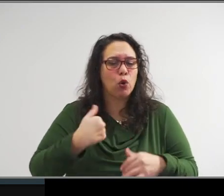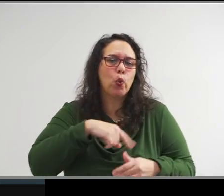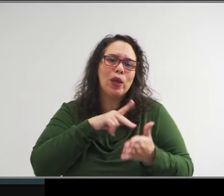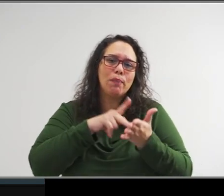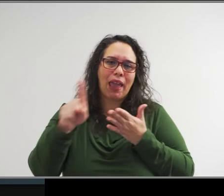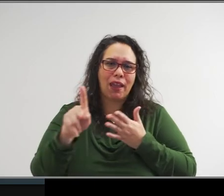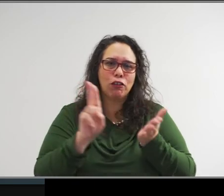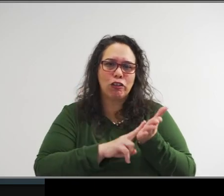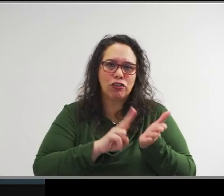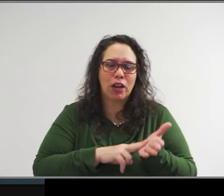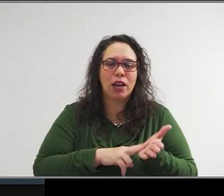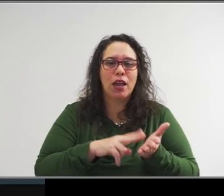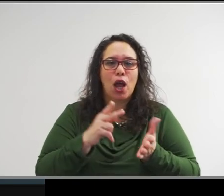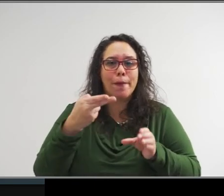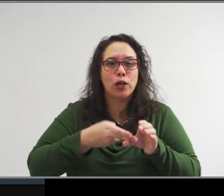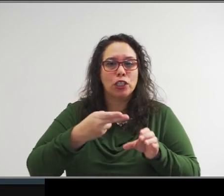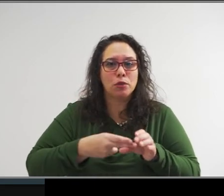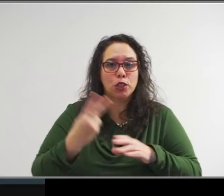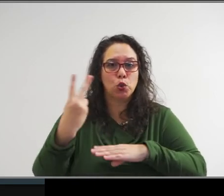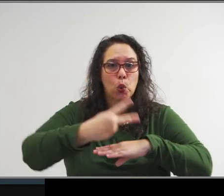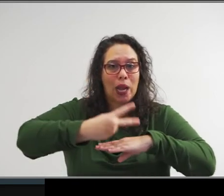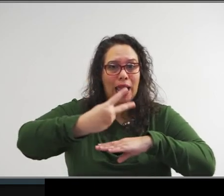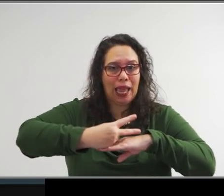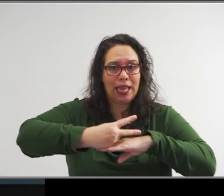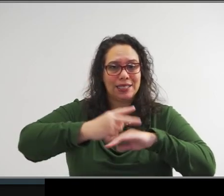and they participated in two days of active work